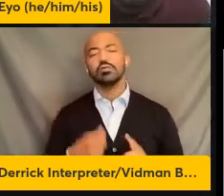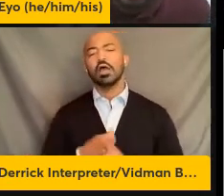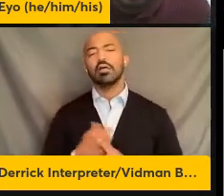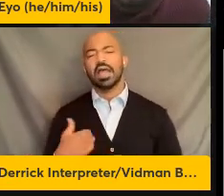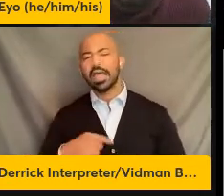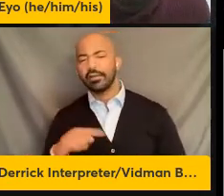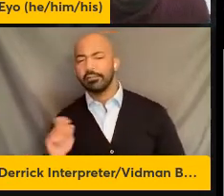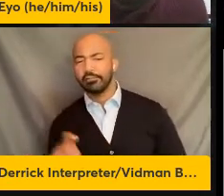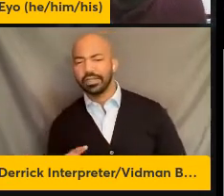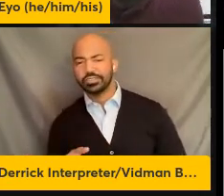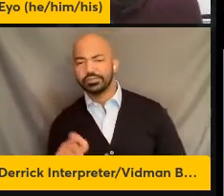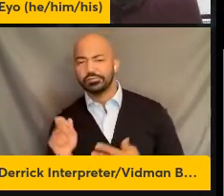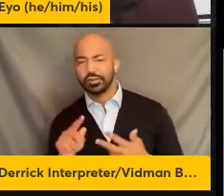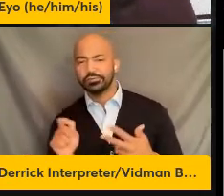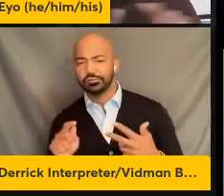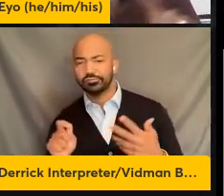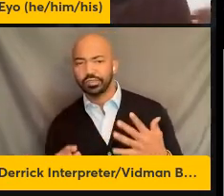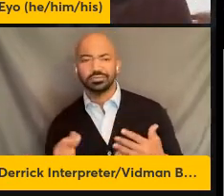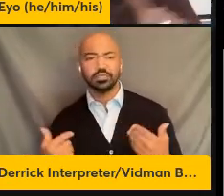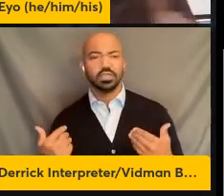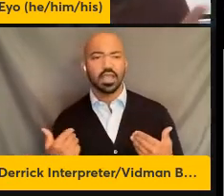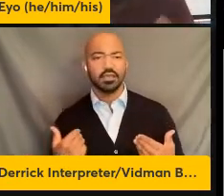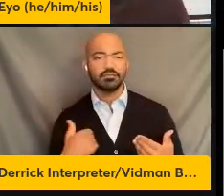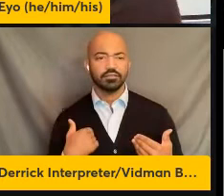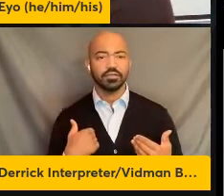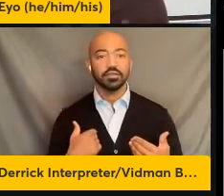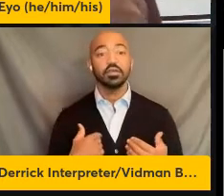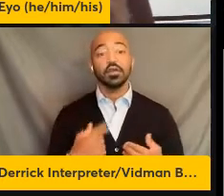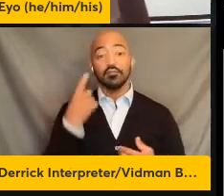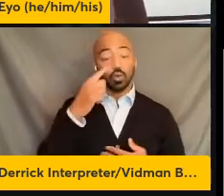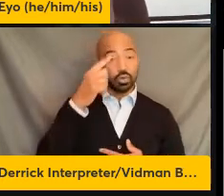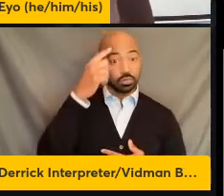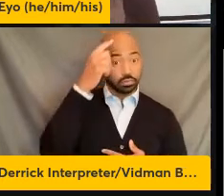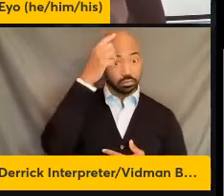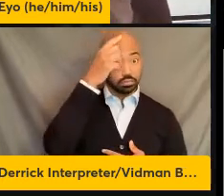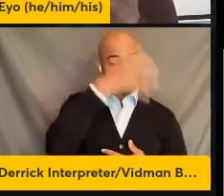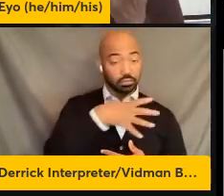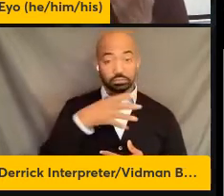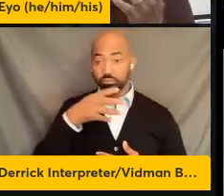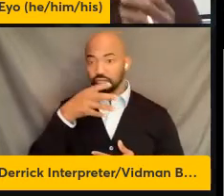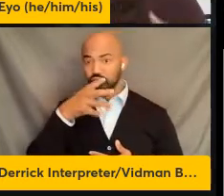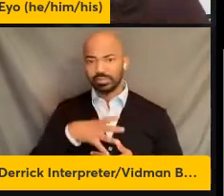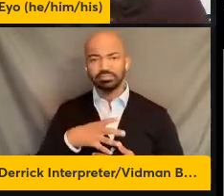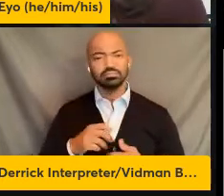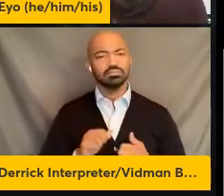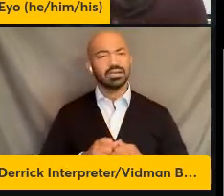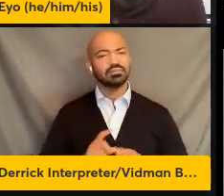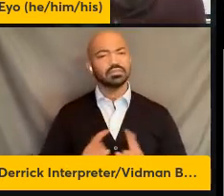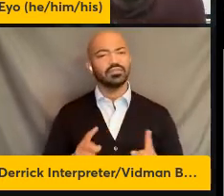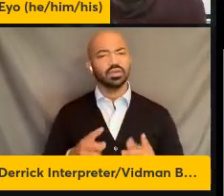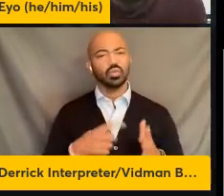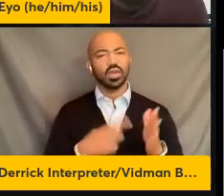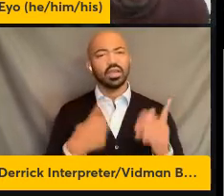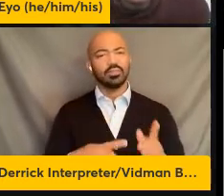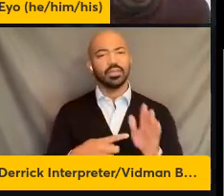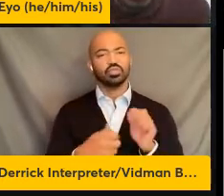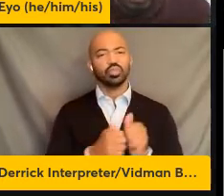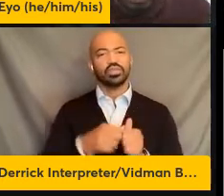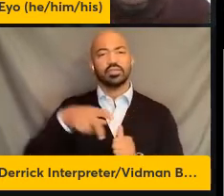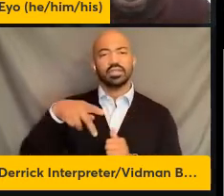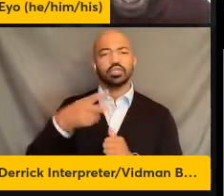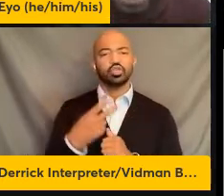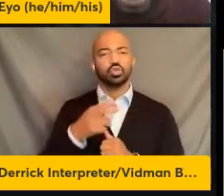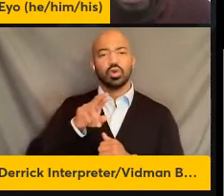over the course of development, across sex, what is the expression of this P two r y 12. Gene. And he shows from P seven